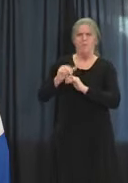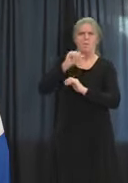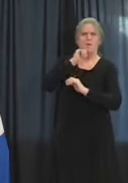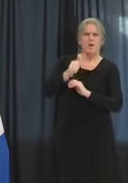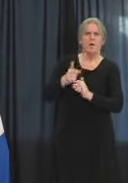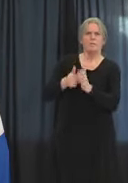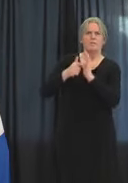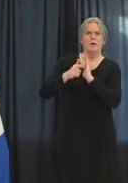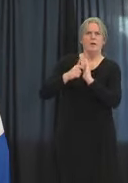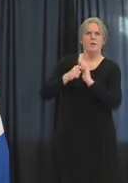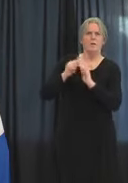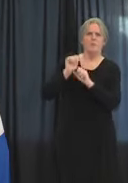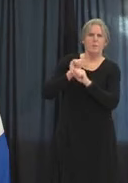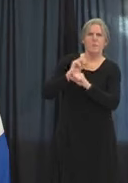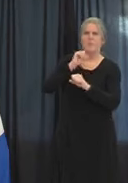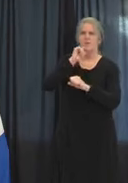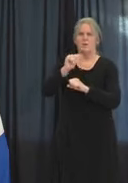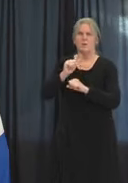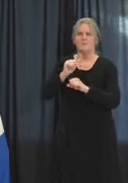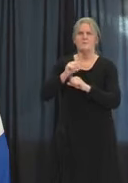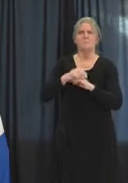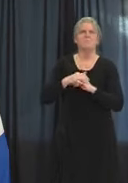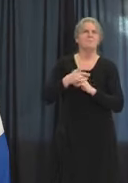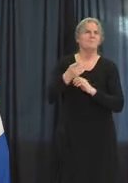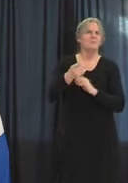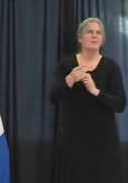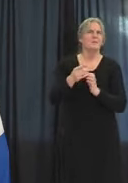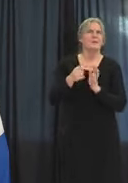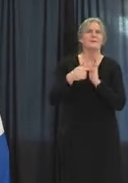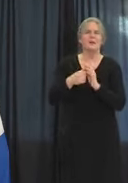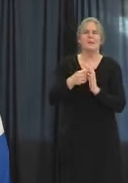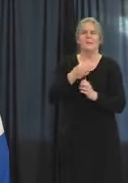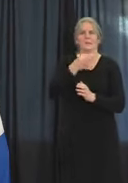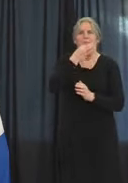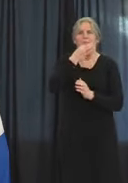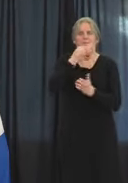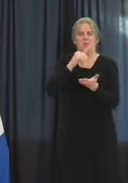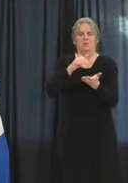to be working at that point. An example might be a specialist